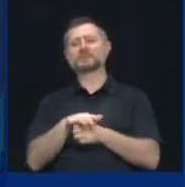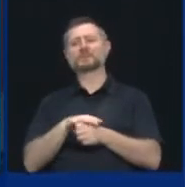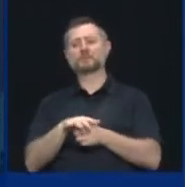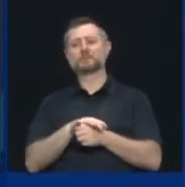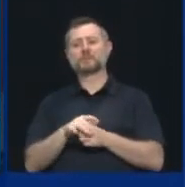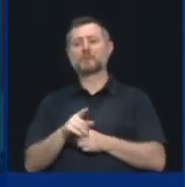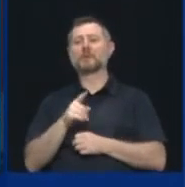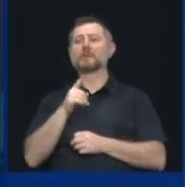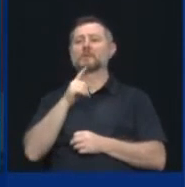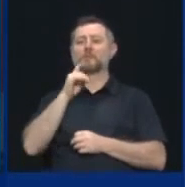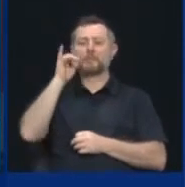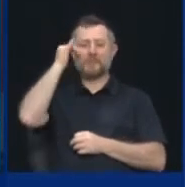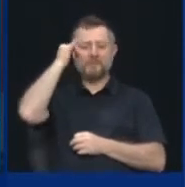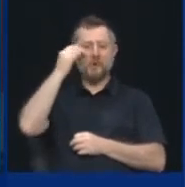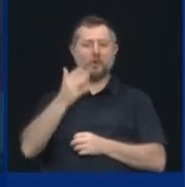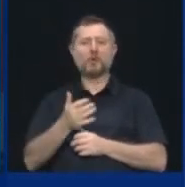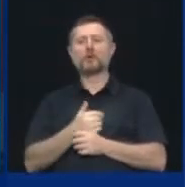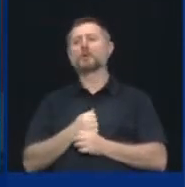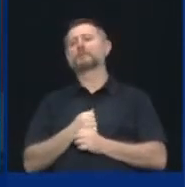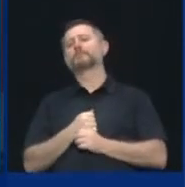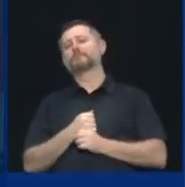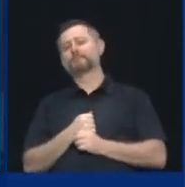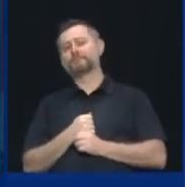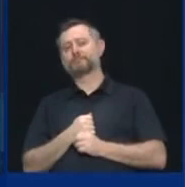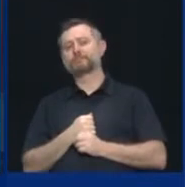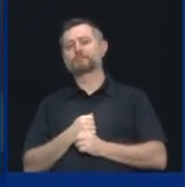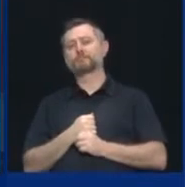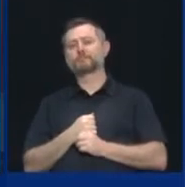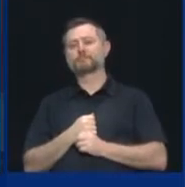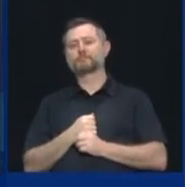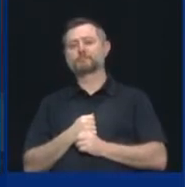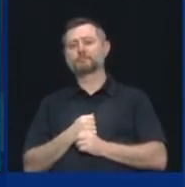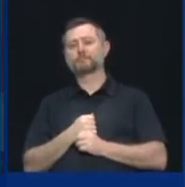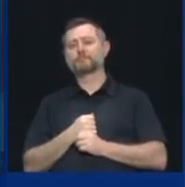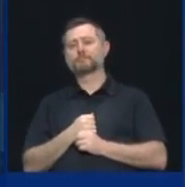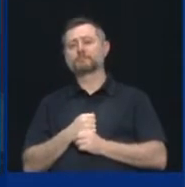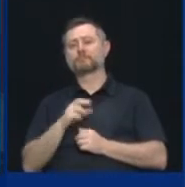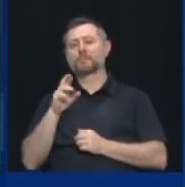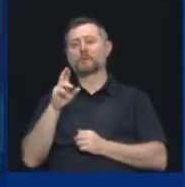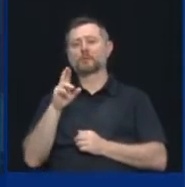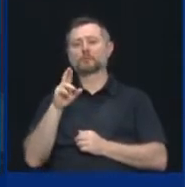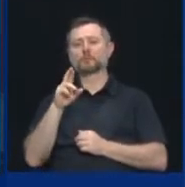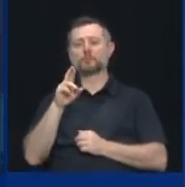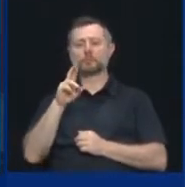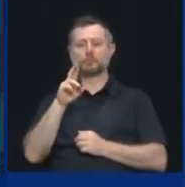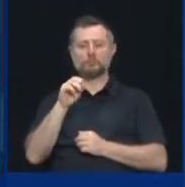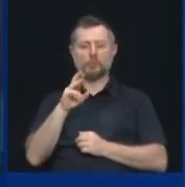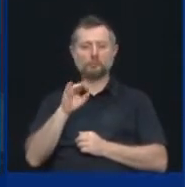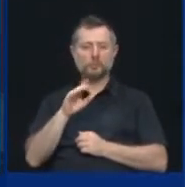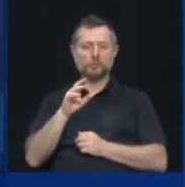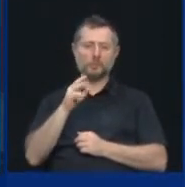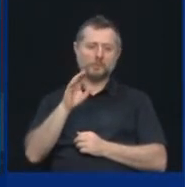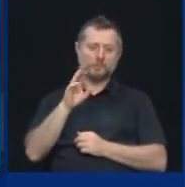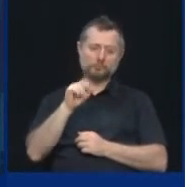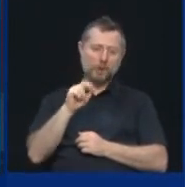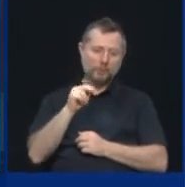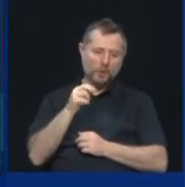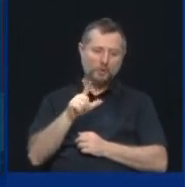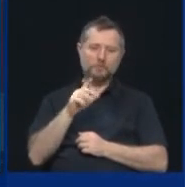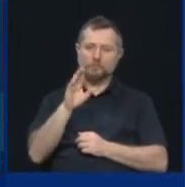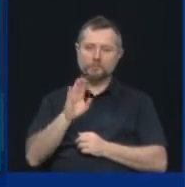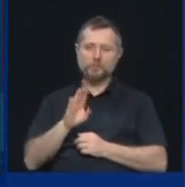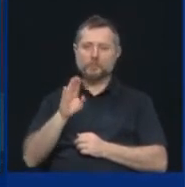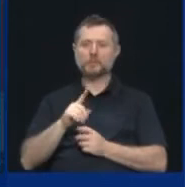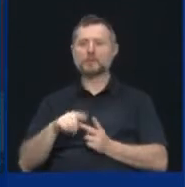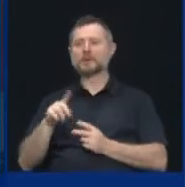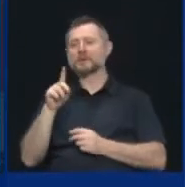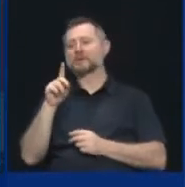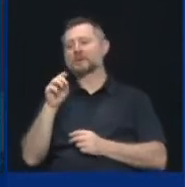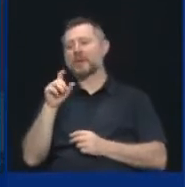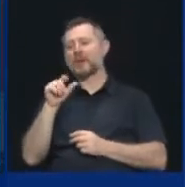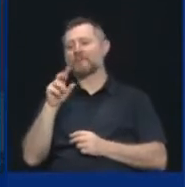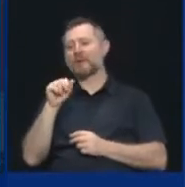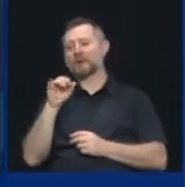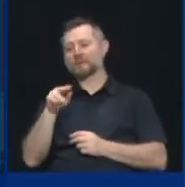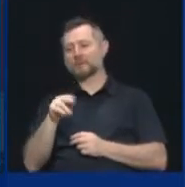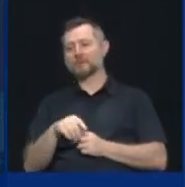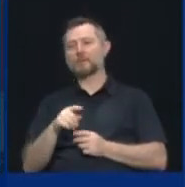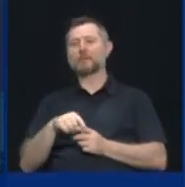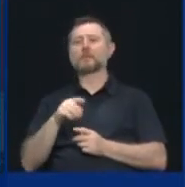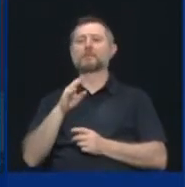ROSS CHESTER CITINY MONROE, BROWNVIILLE BROOKLYN.